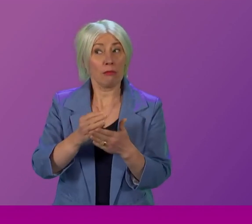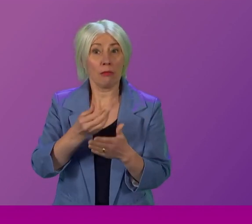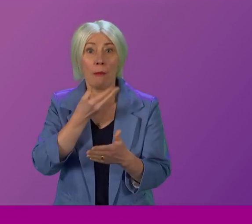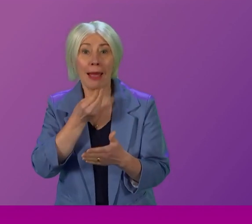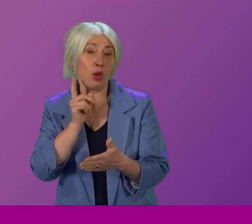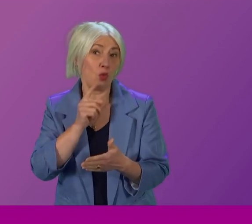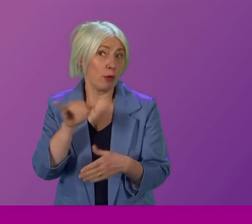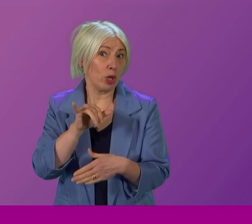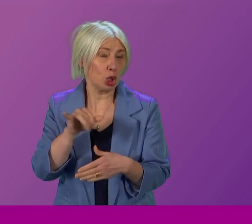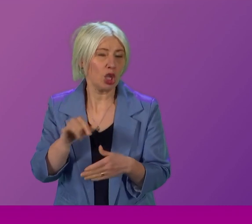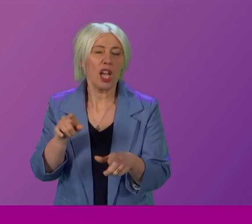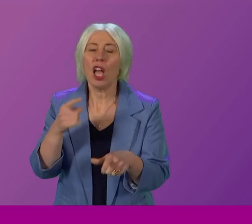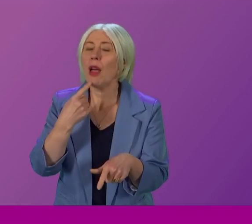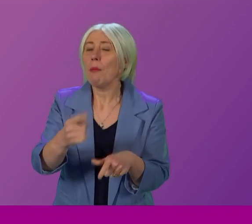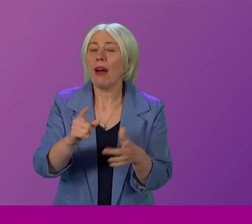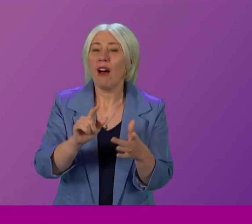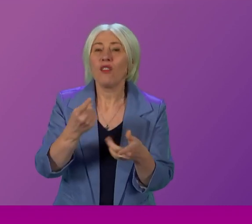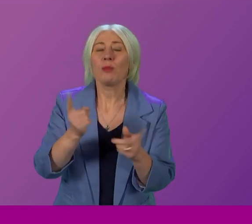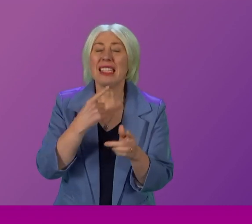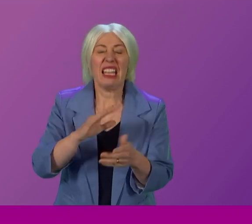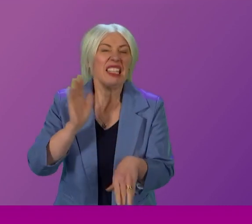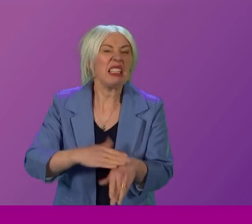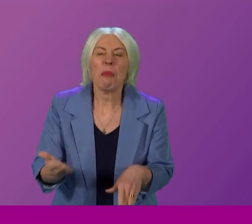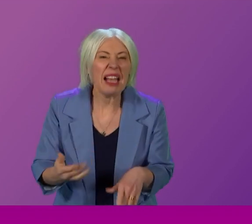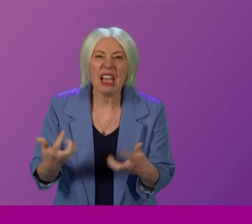She says that it does not matter, because what matters is how they are dealt with in the prison